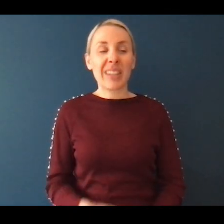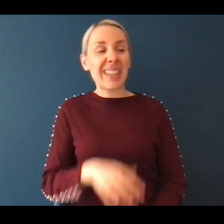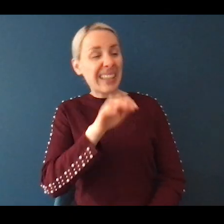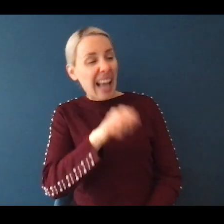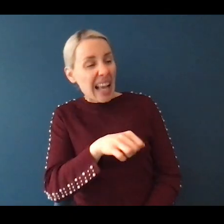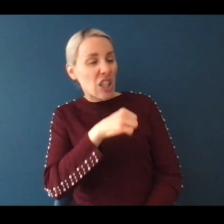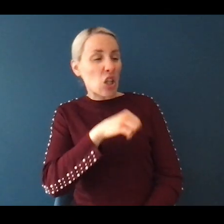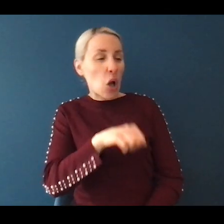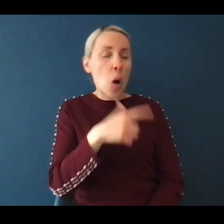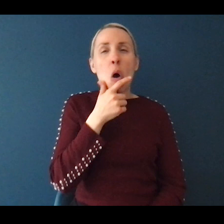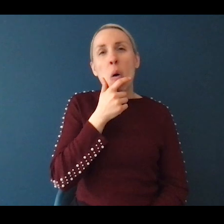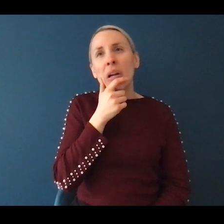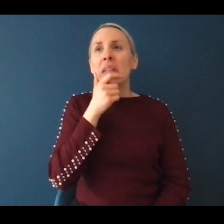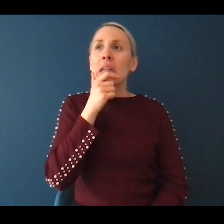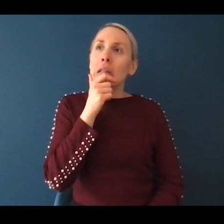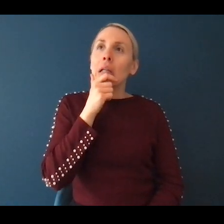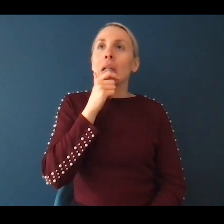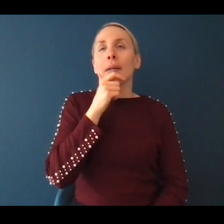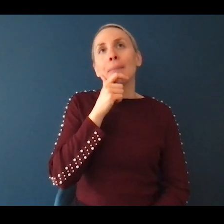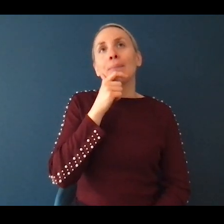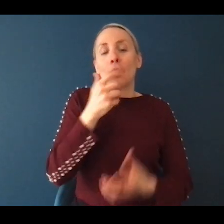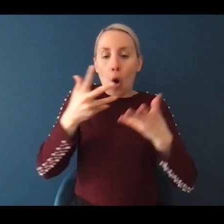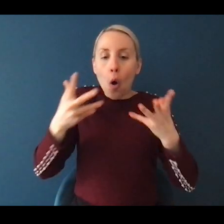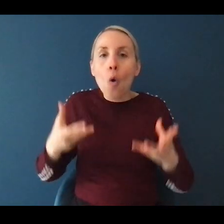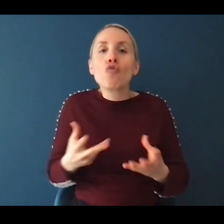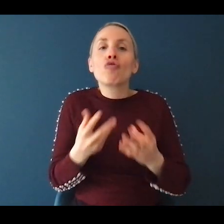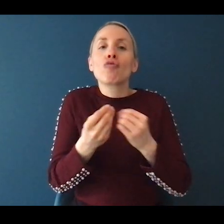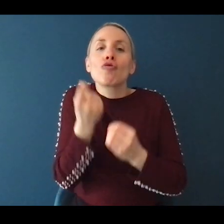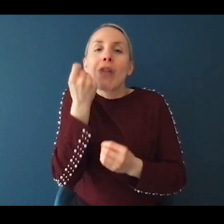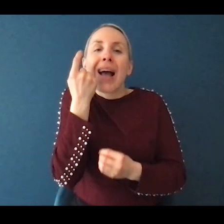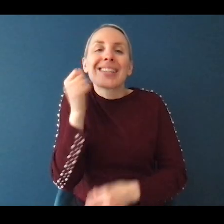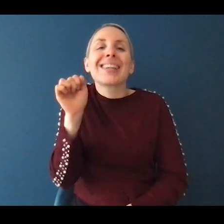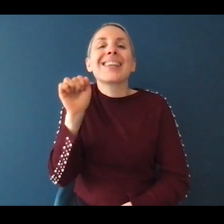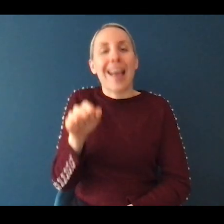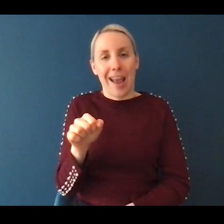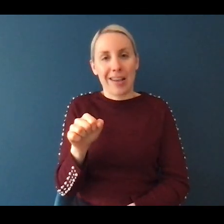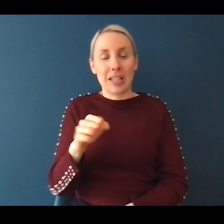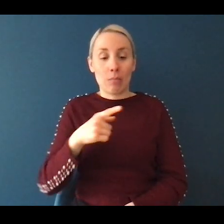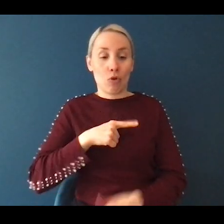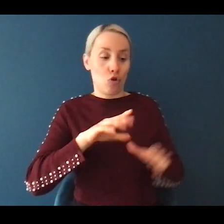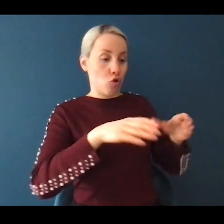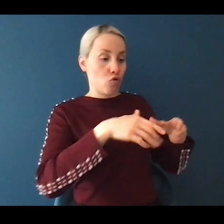idea so I was working with this group with whom I had already established a relationship